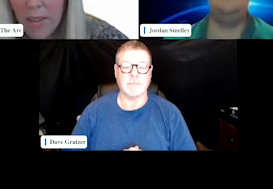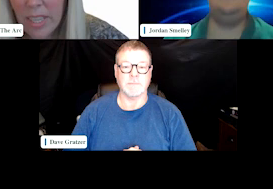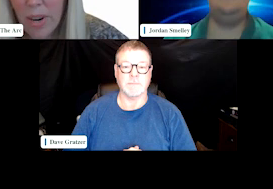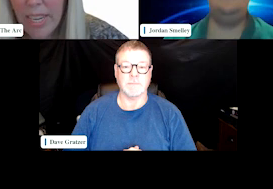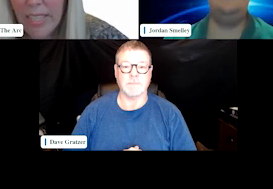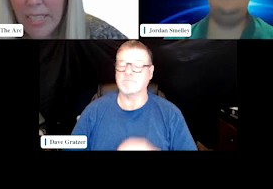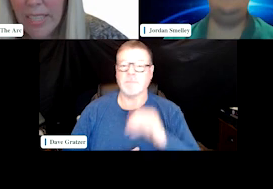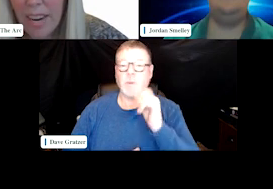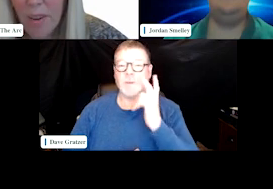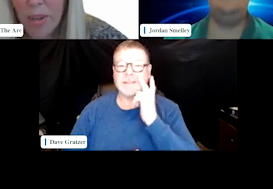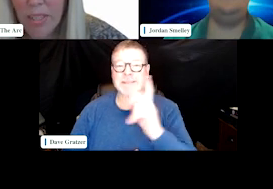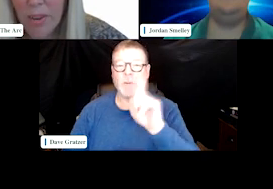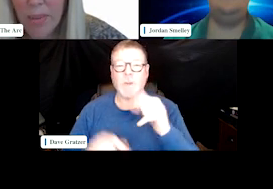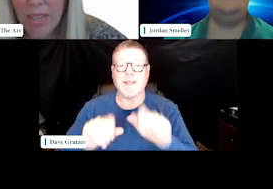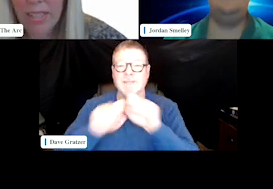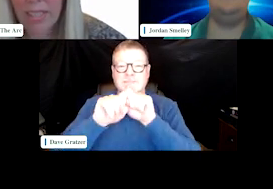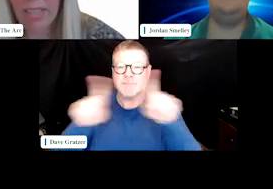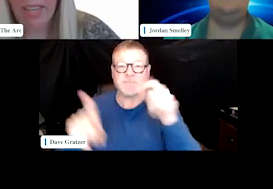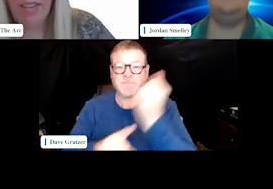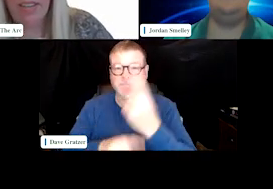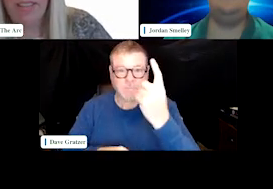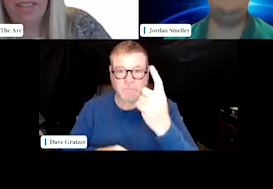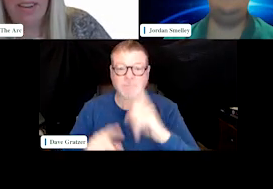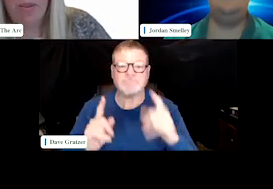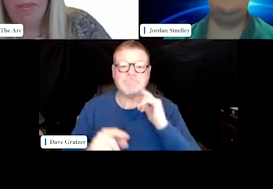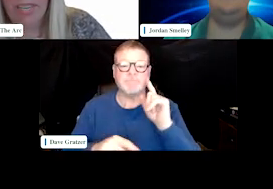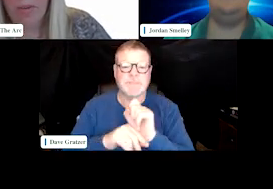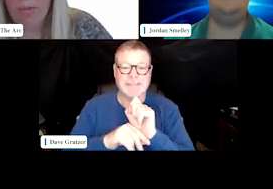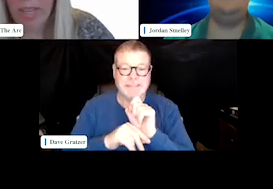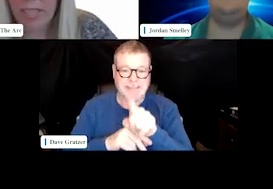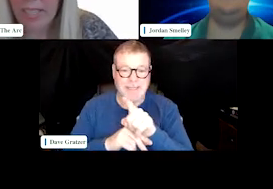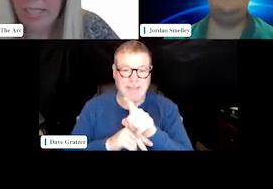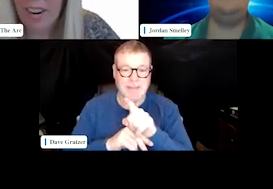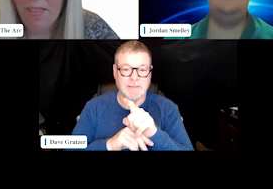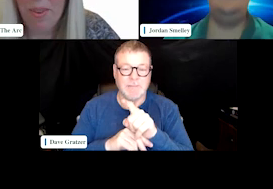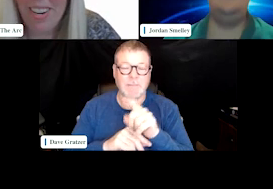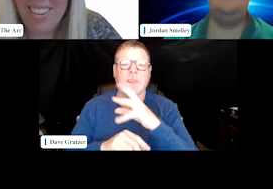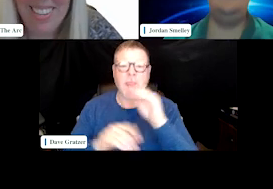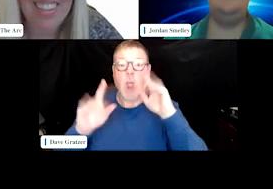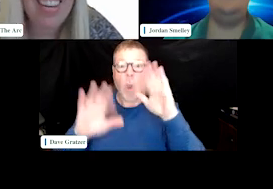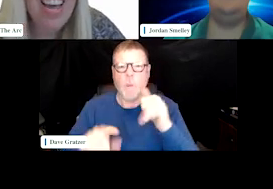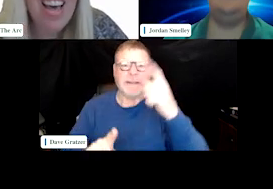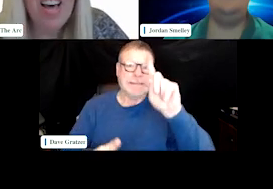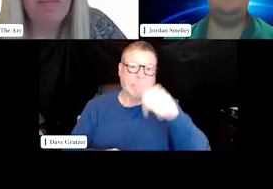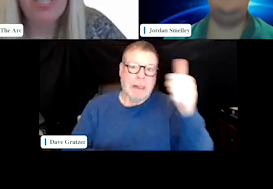I don't see where I can send it to everyone, so I'm gonna send it here, and then hopefully it will get sent to everyone. (chuckles)